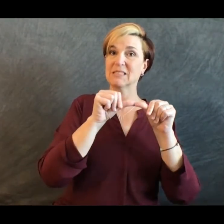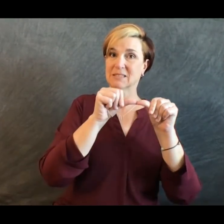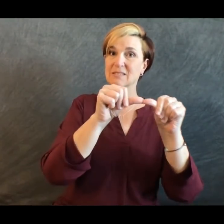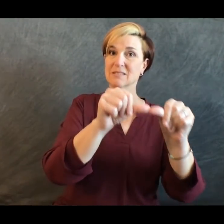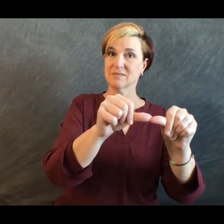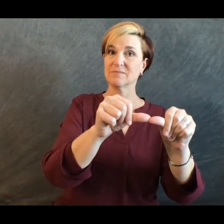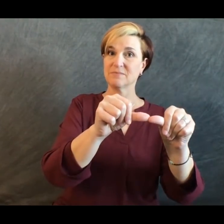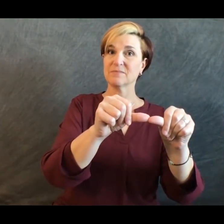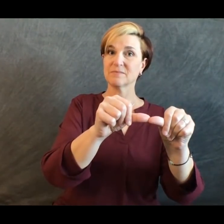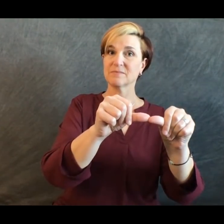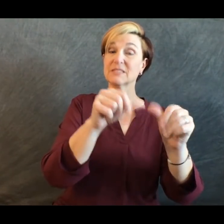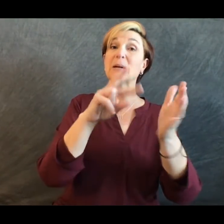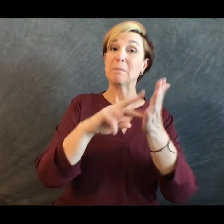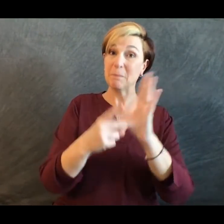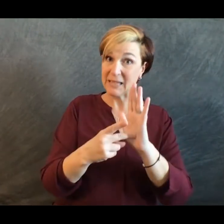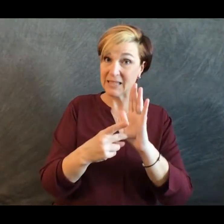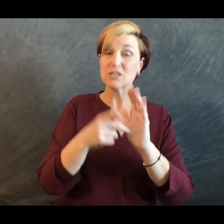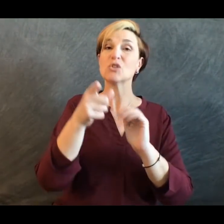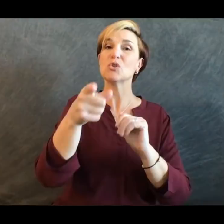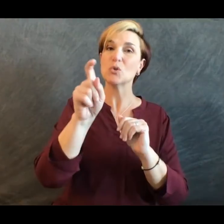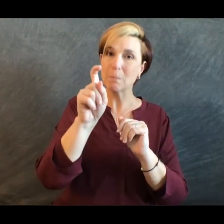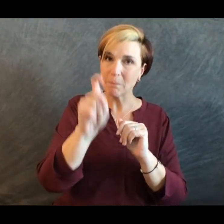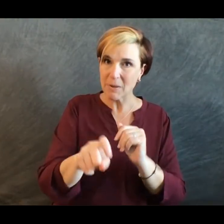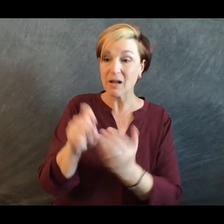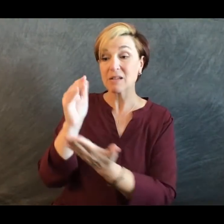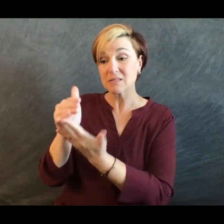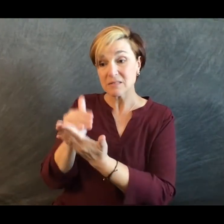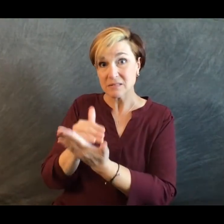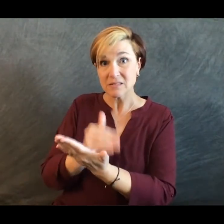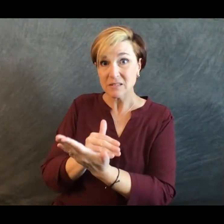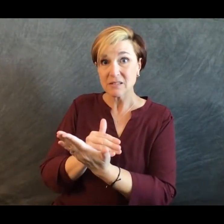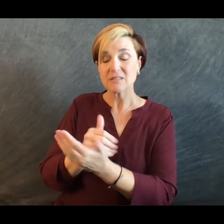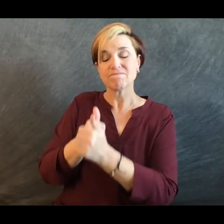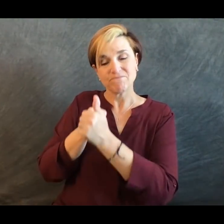yesterday and the week before and the week before that because that's what in